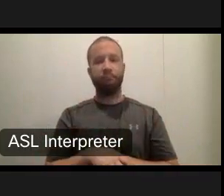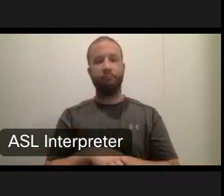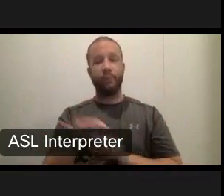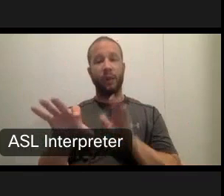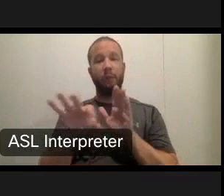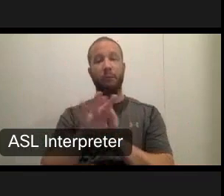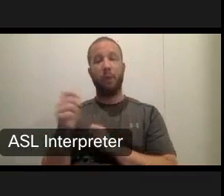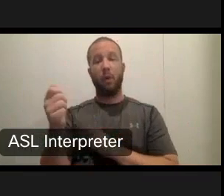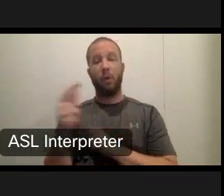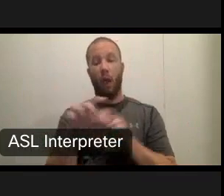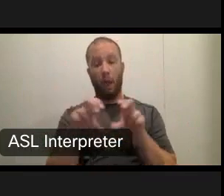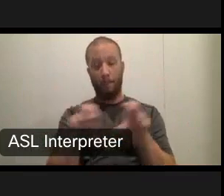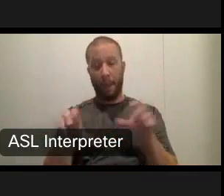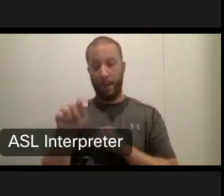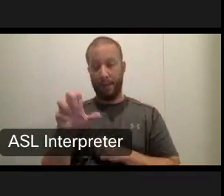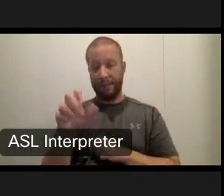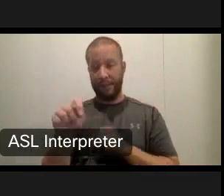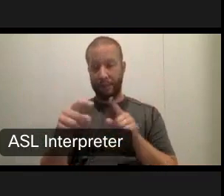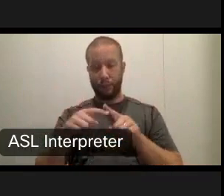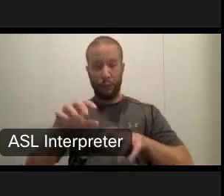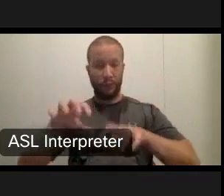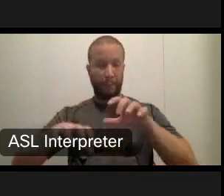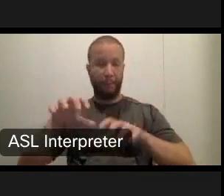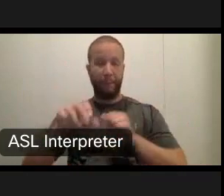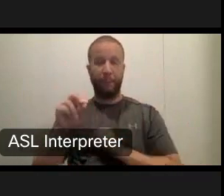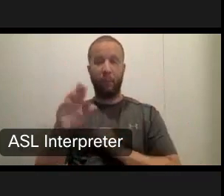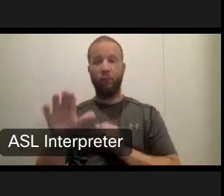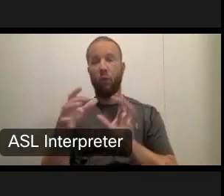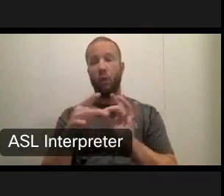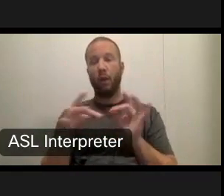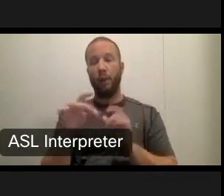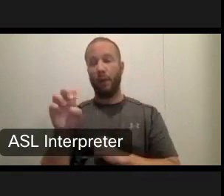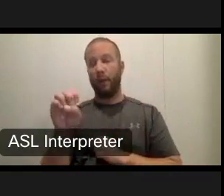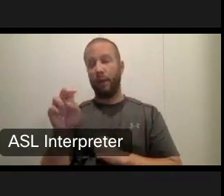click the text box to type your question or comment and press the enter key to send